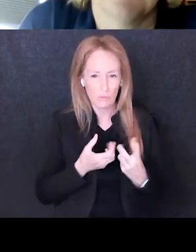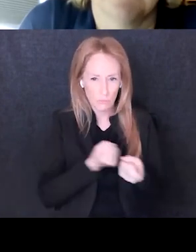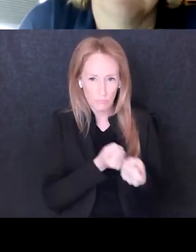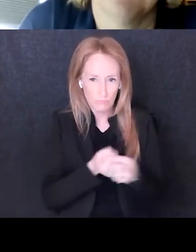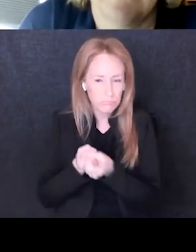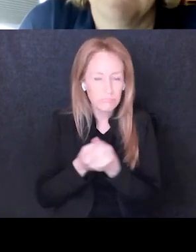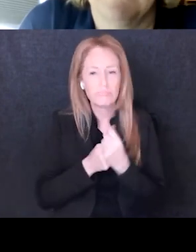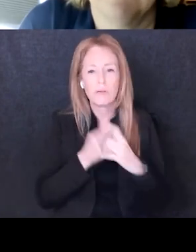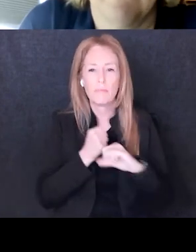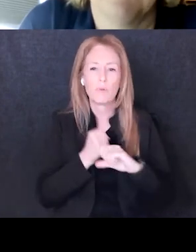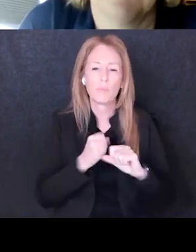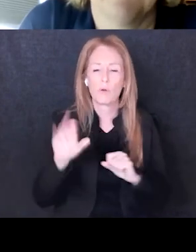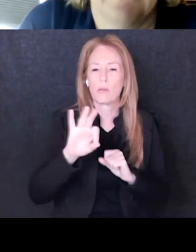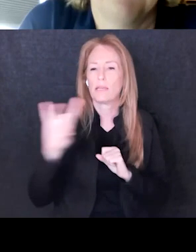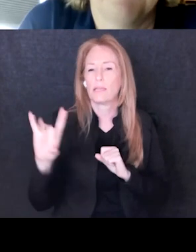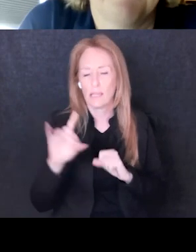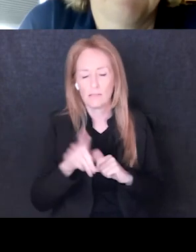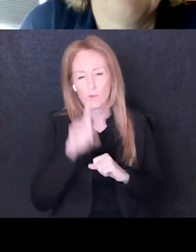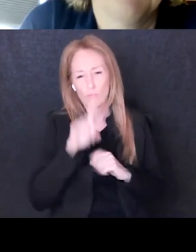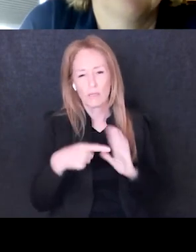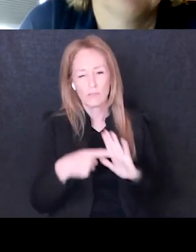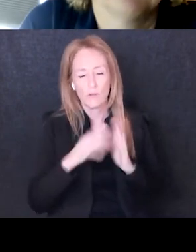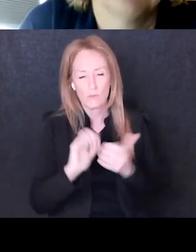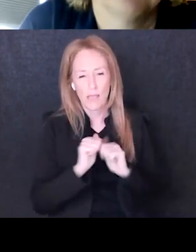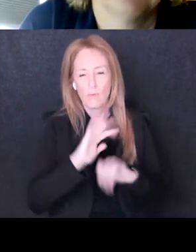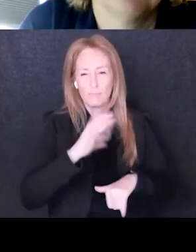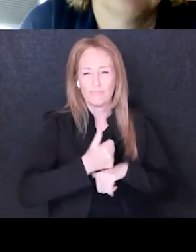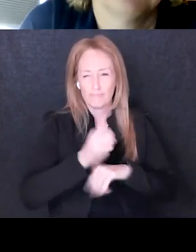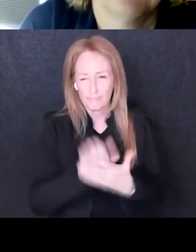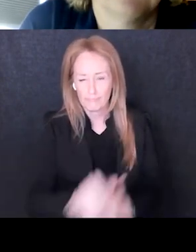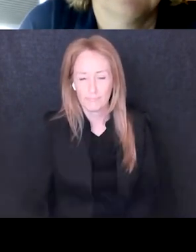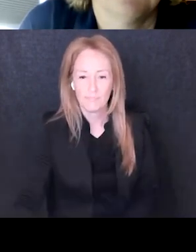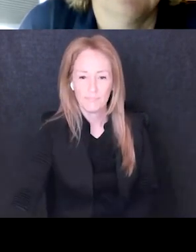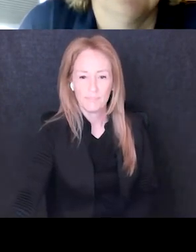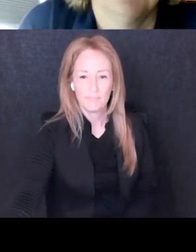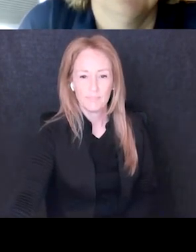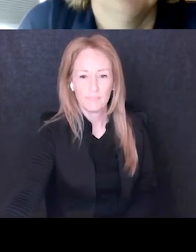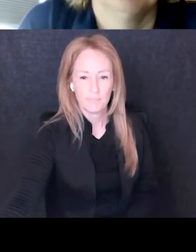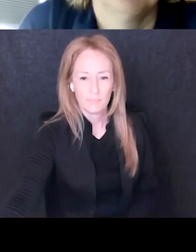REALLY SHOWS HOW WE LAYED THE GROUND WORK FOR THAT.